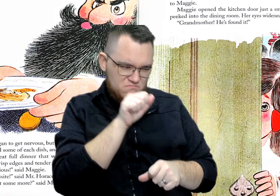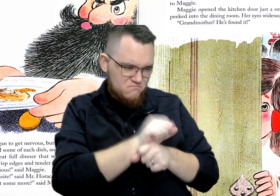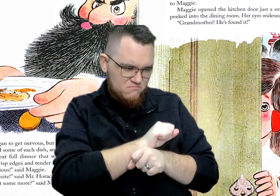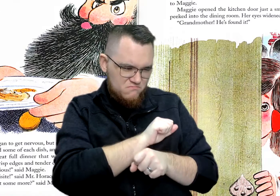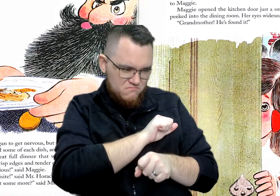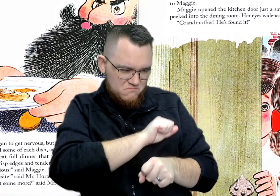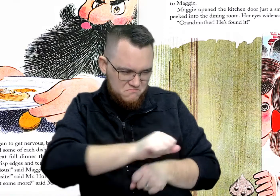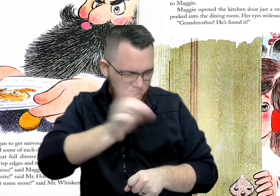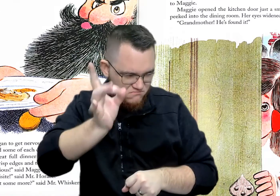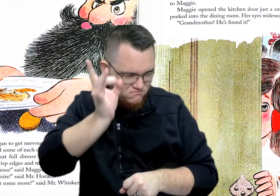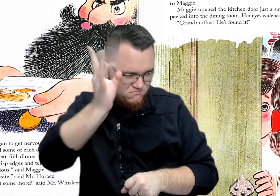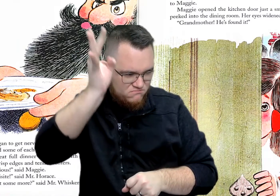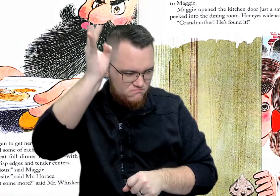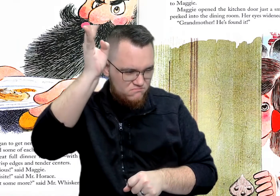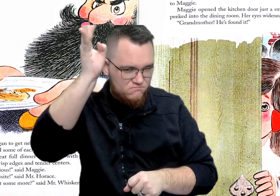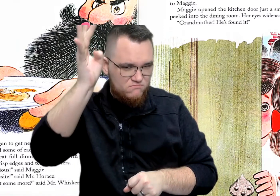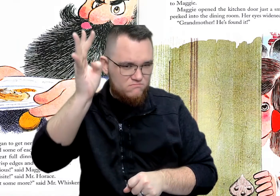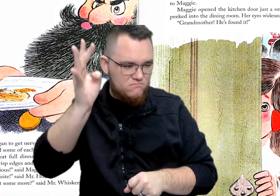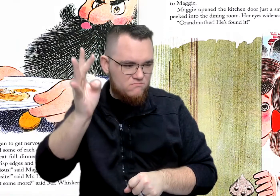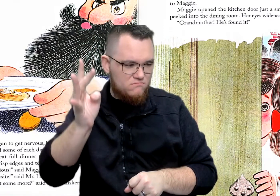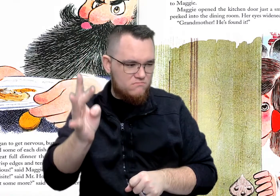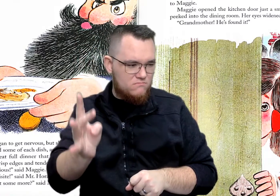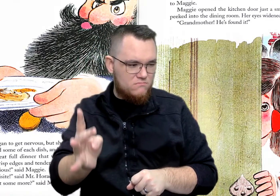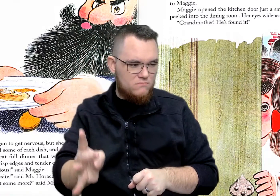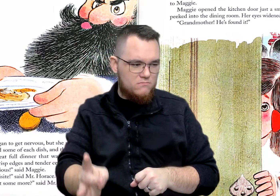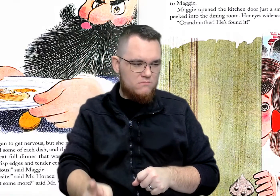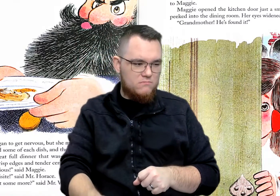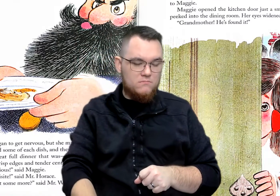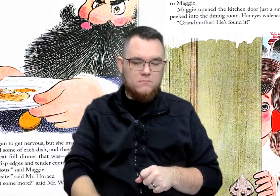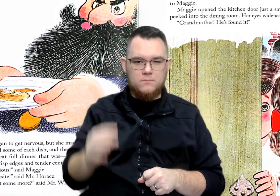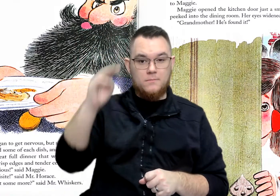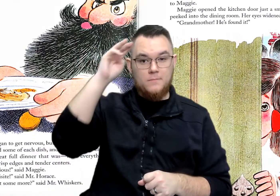“He’s worse than that,” said Mr. Whiskers.